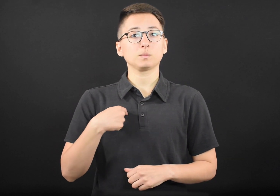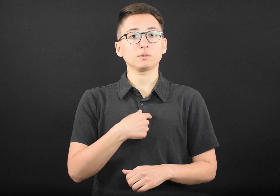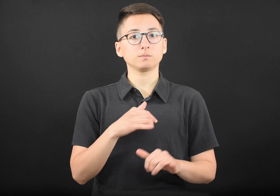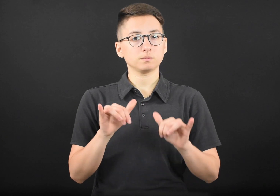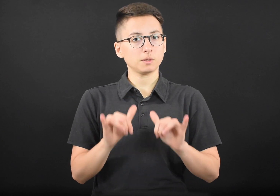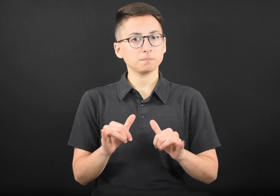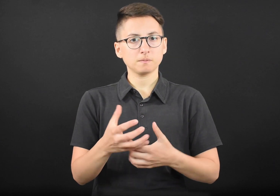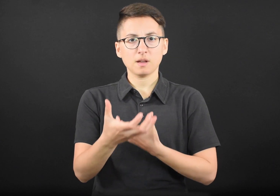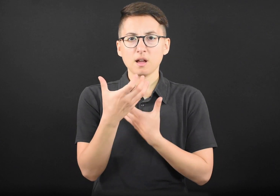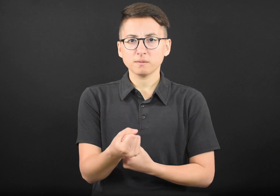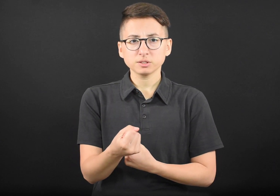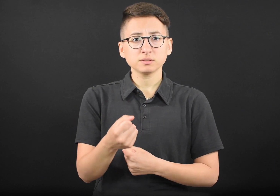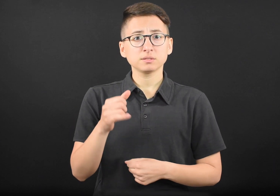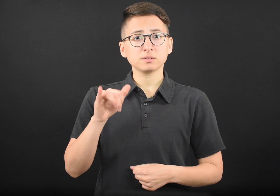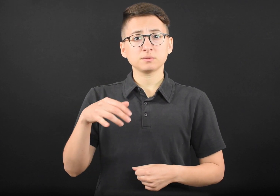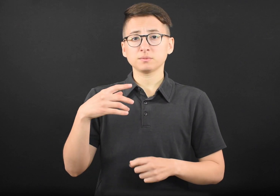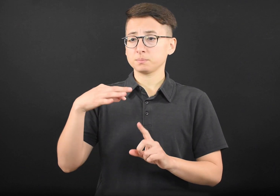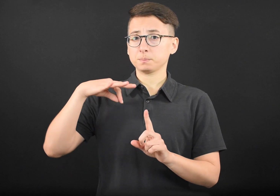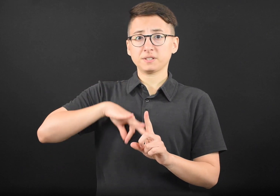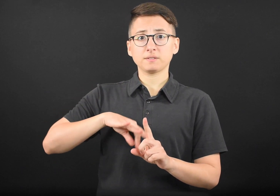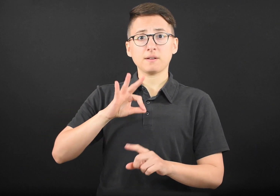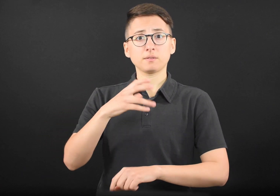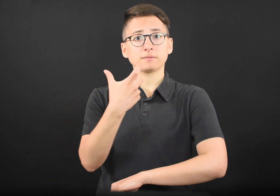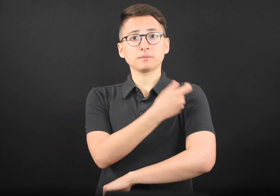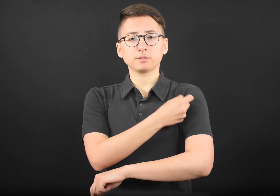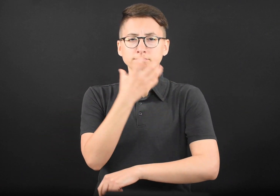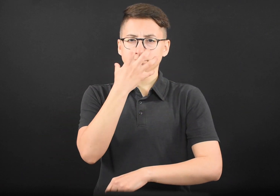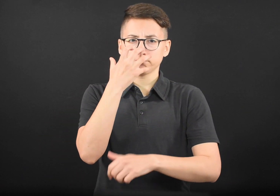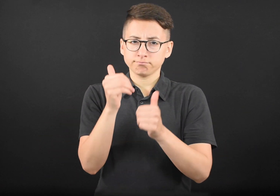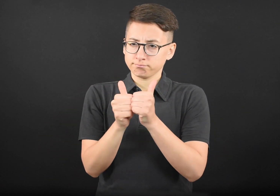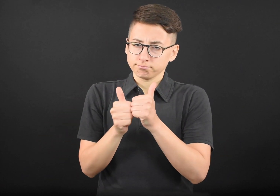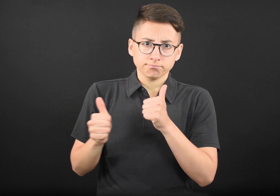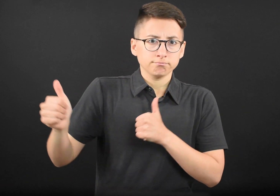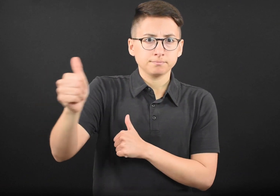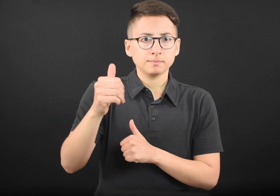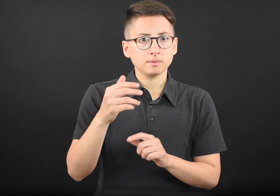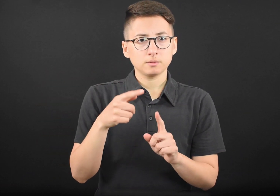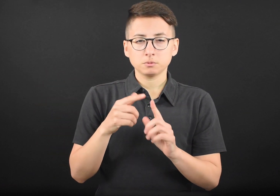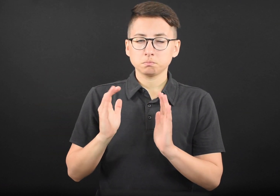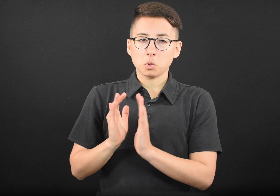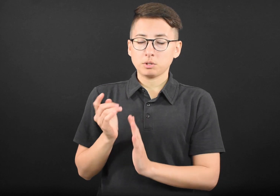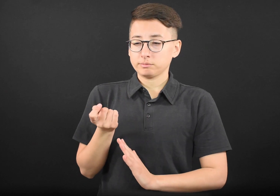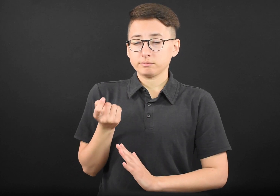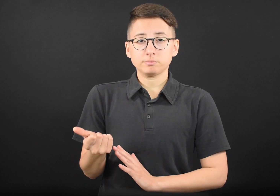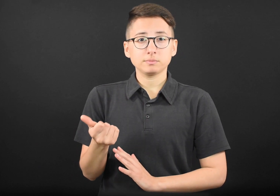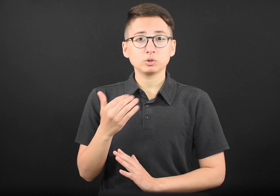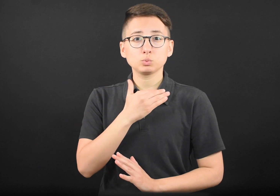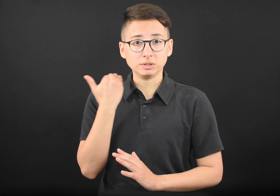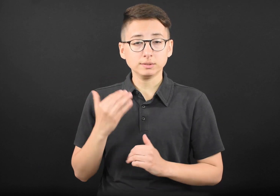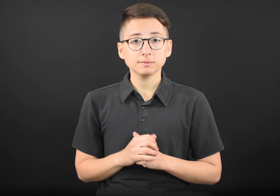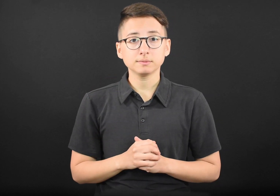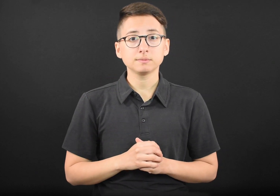“We remain confident that the benefits of vaccination far exceed the very small, rare risks.